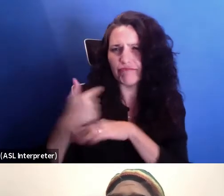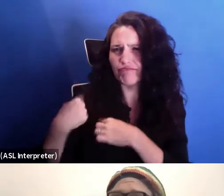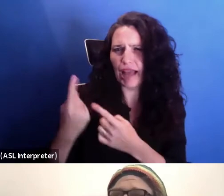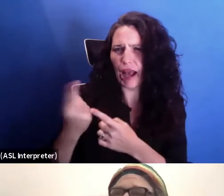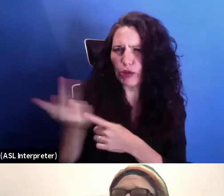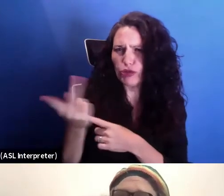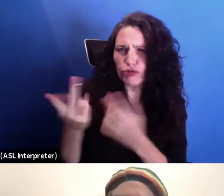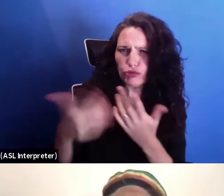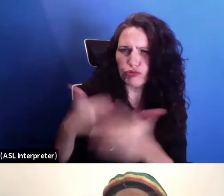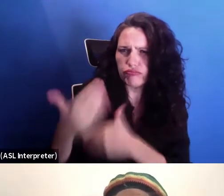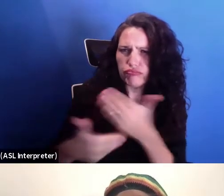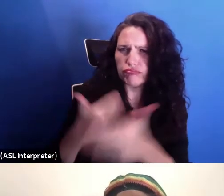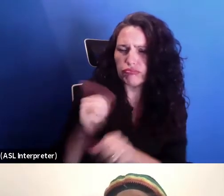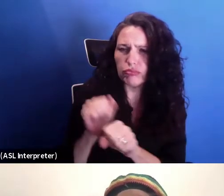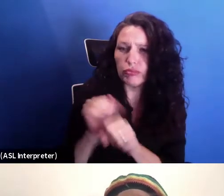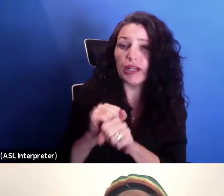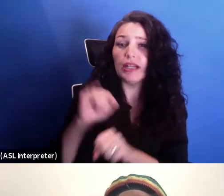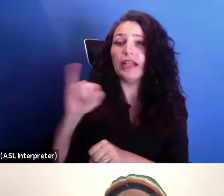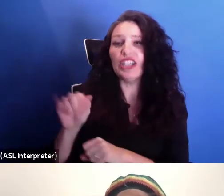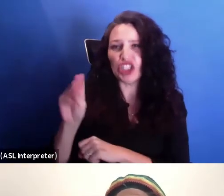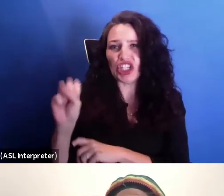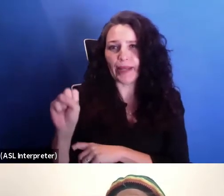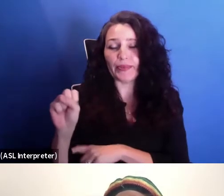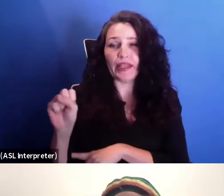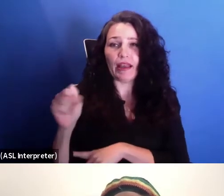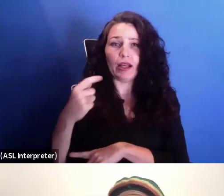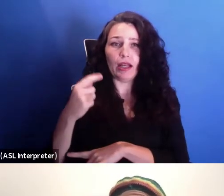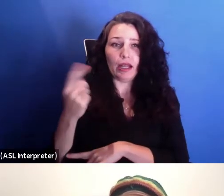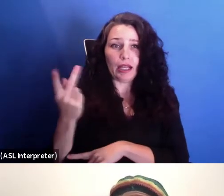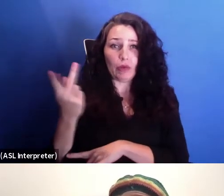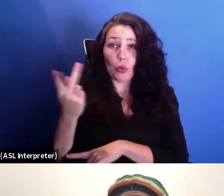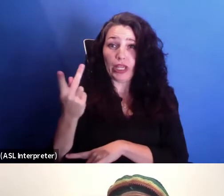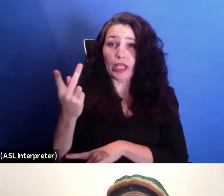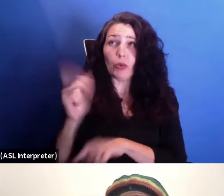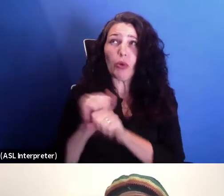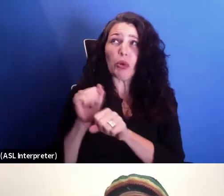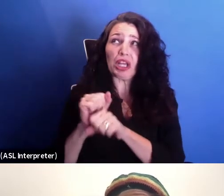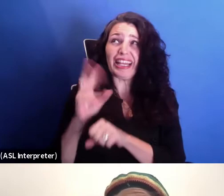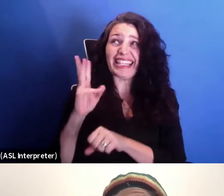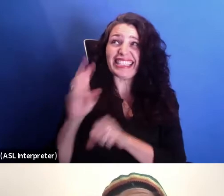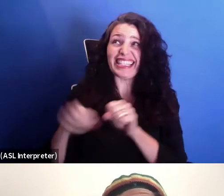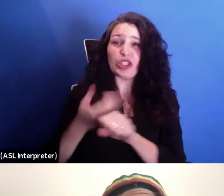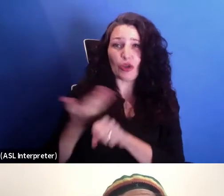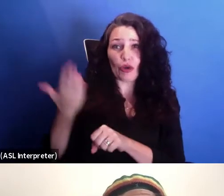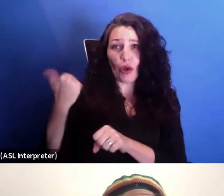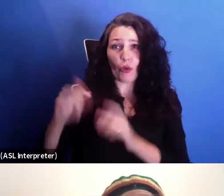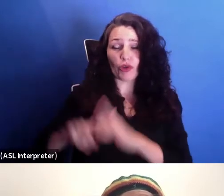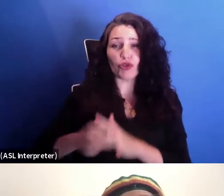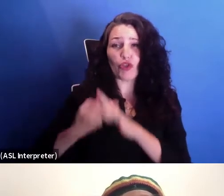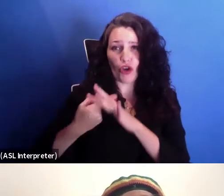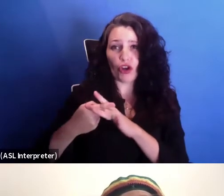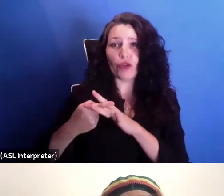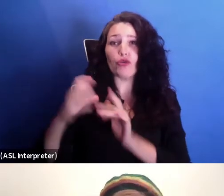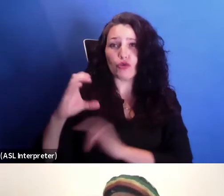Well, Nicole and I started working on Crip Camp, maybe close to six years now. But 15 years previous to that,